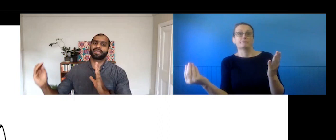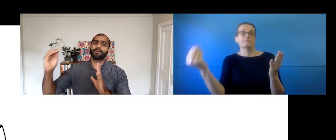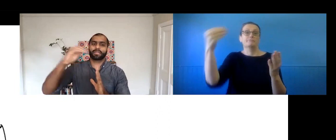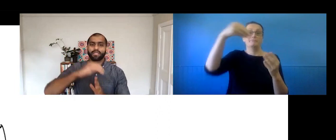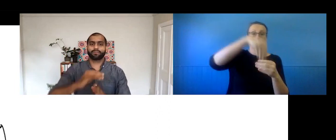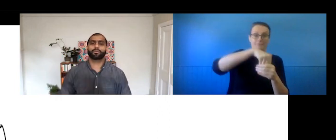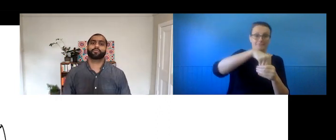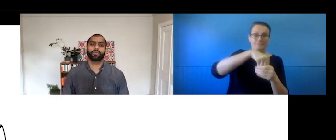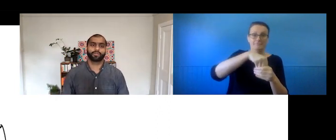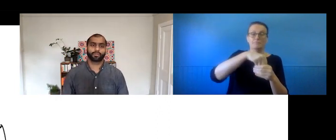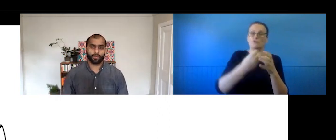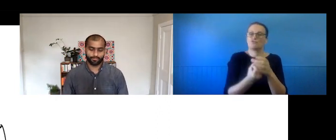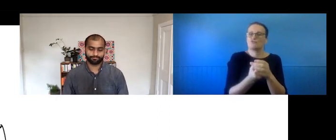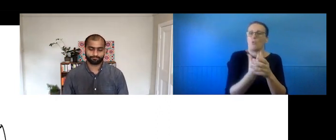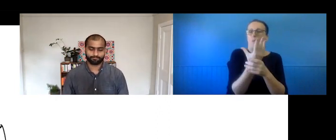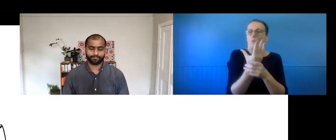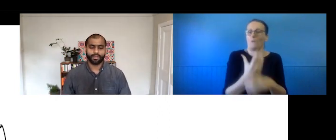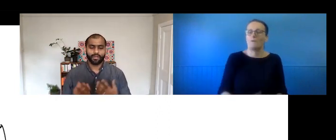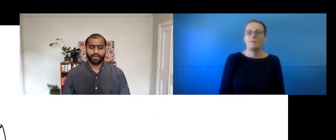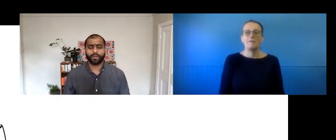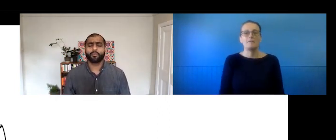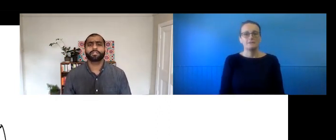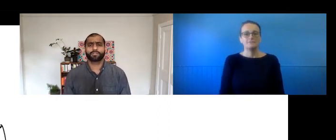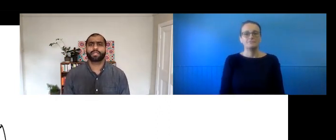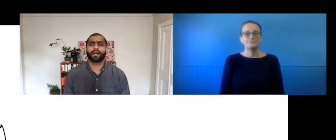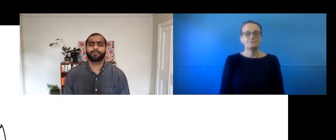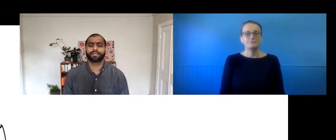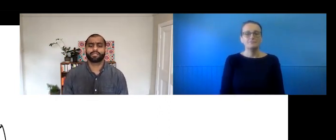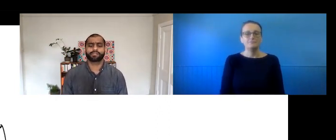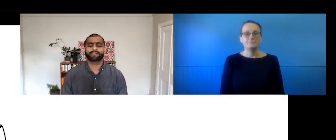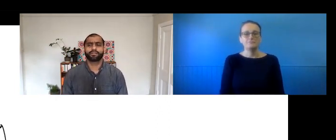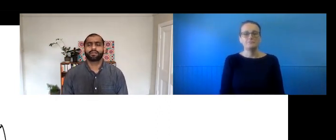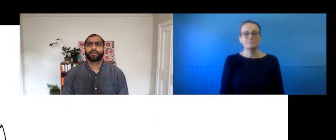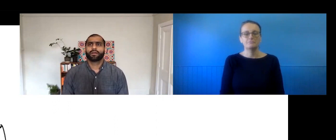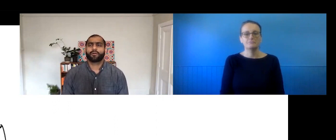coming in, with the word "grow". What I want to do now is I really